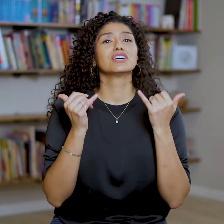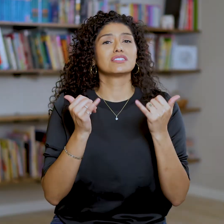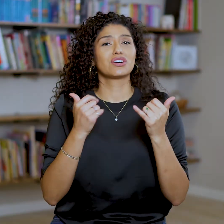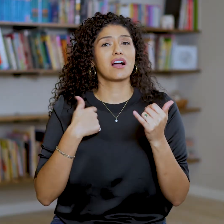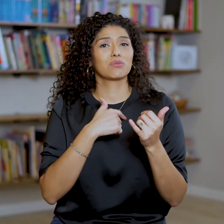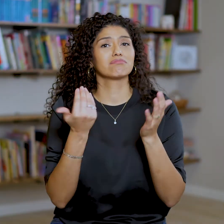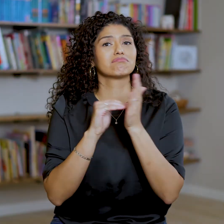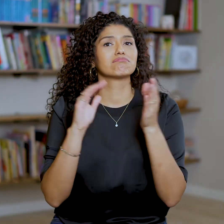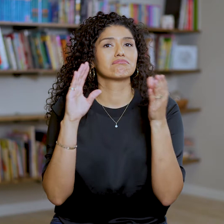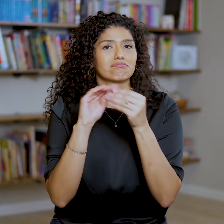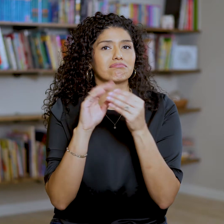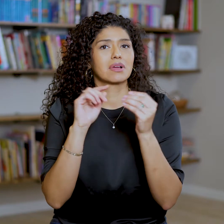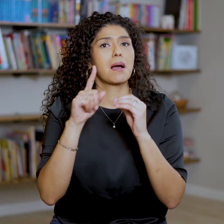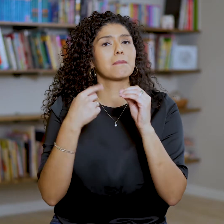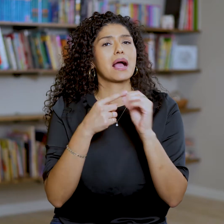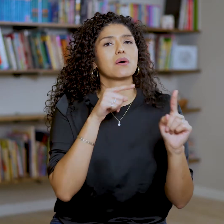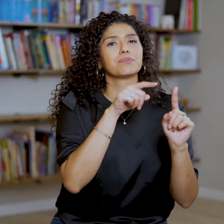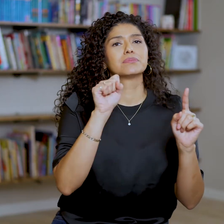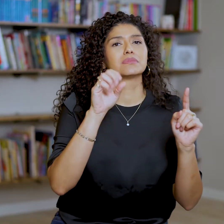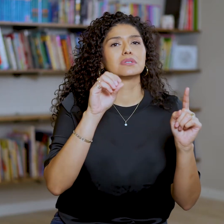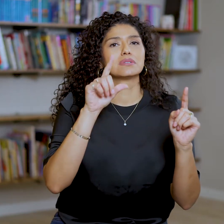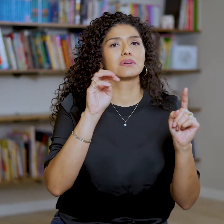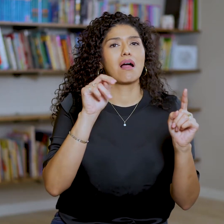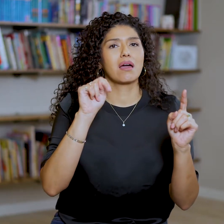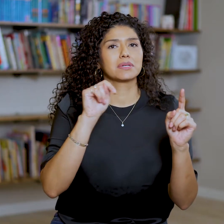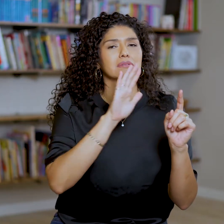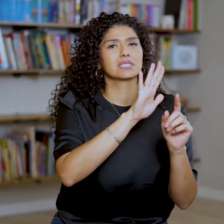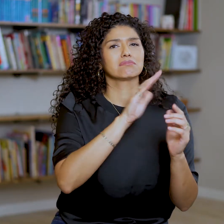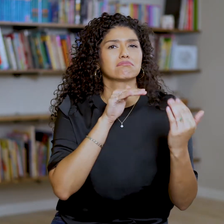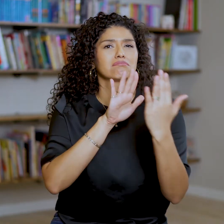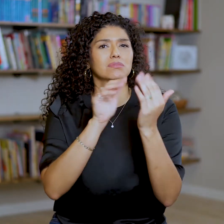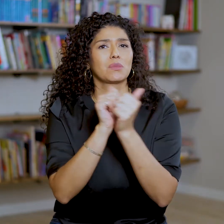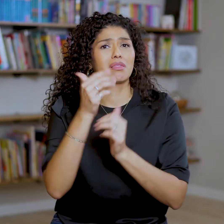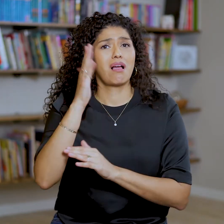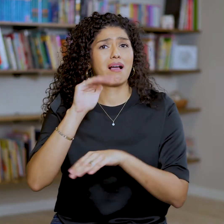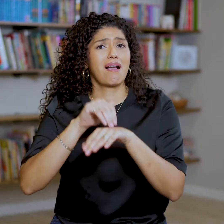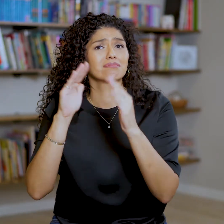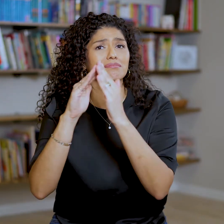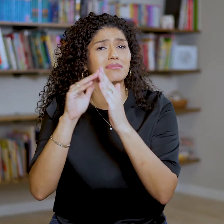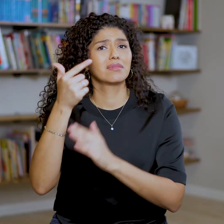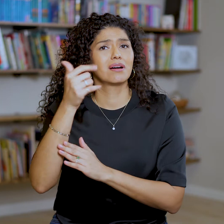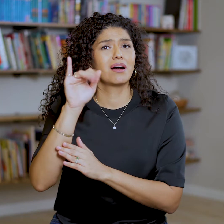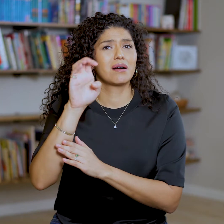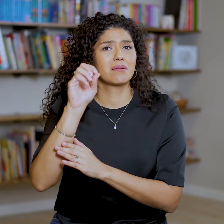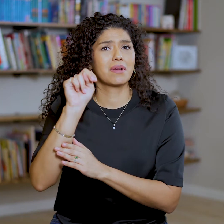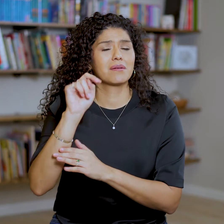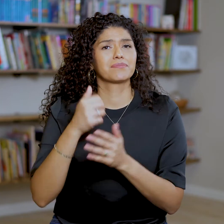Today we recounting Solomon’s encounter with God at Gibeon.